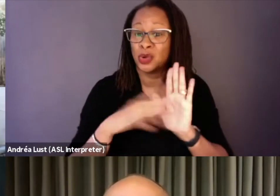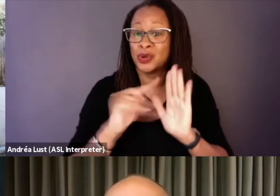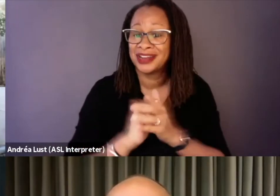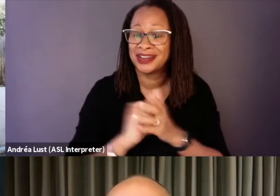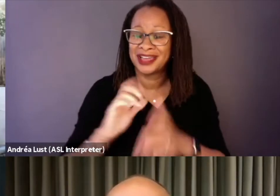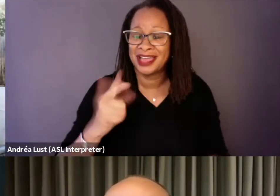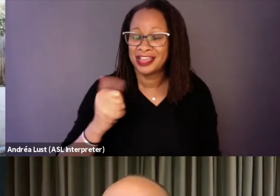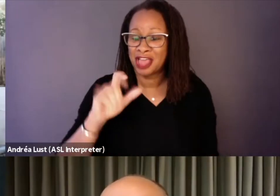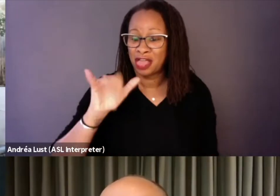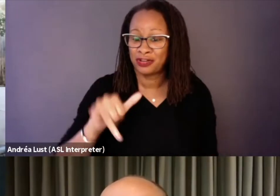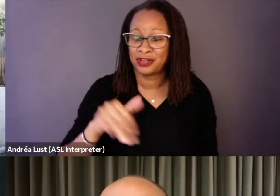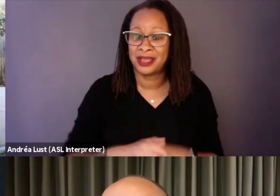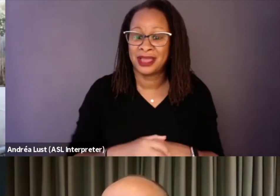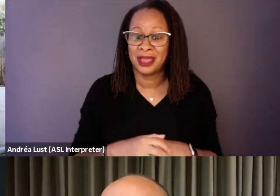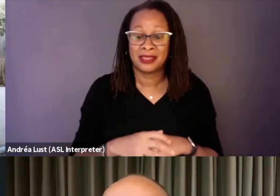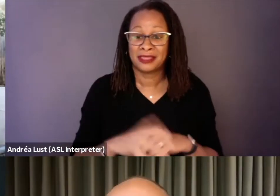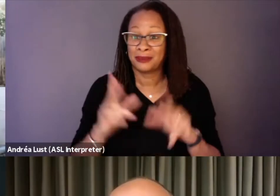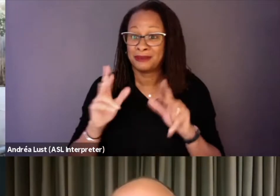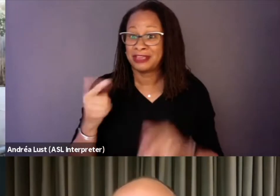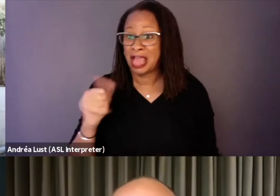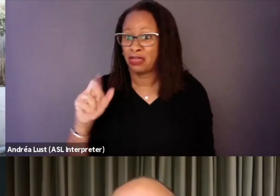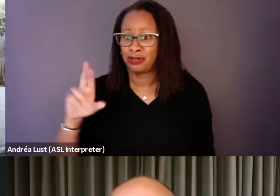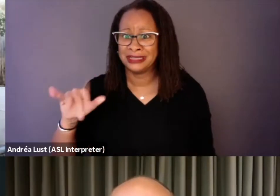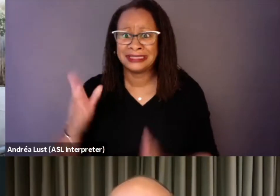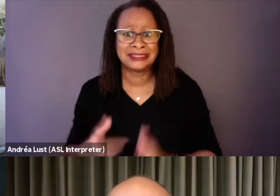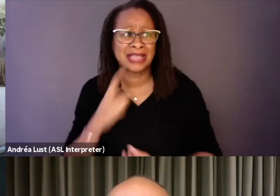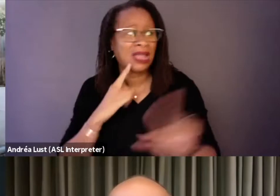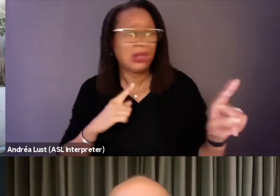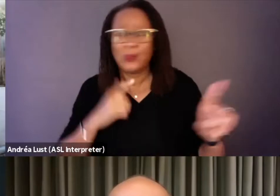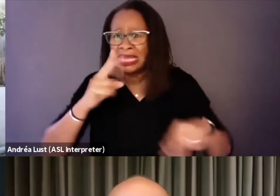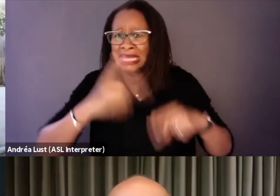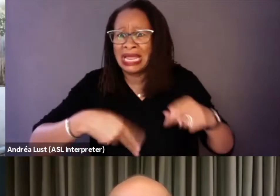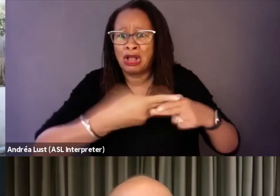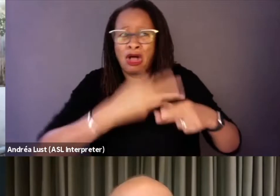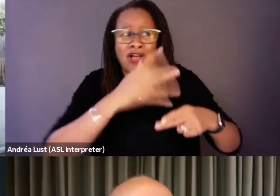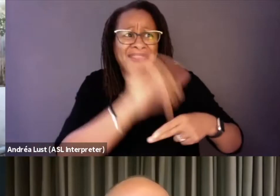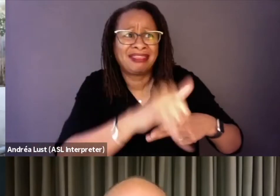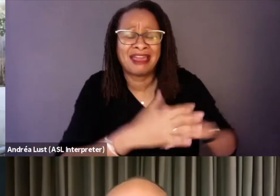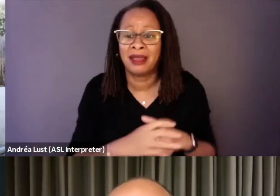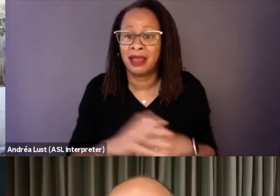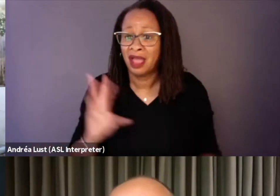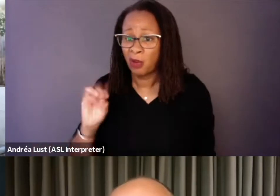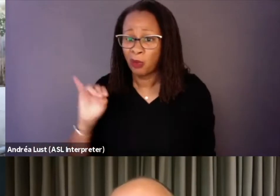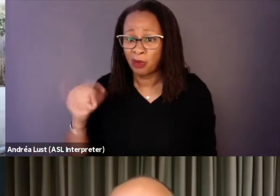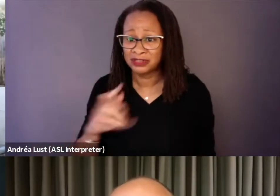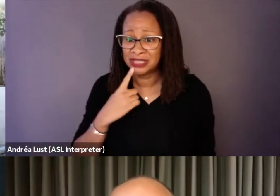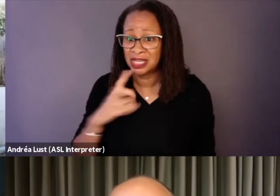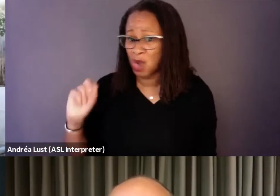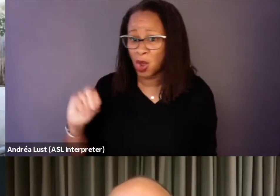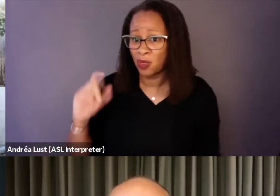the gallerist was like, we can't call it that. And Wojnarowicz was like, no, that's what it's called.